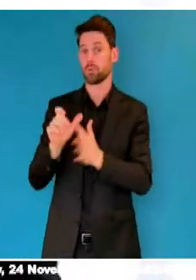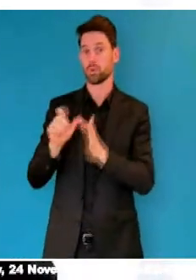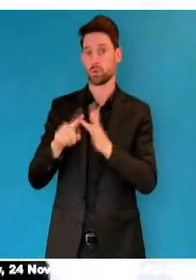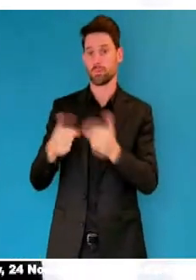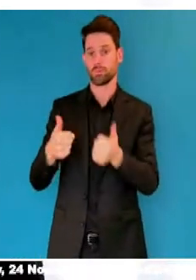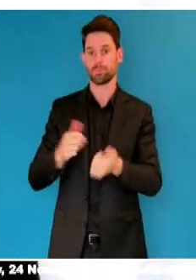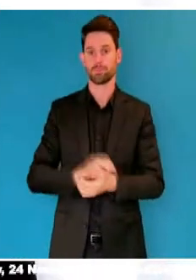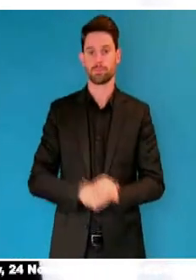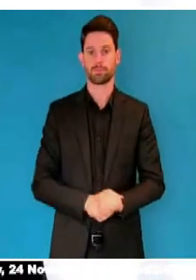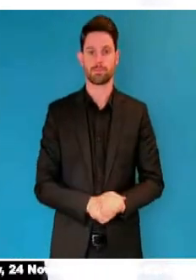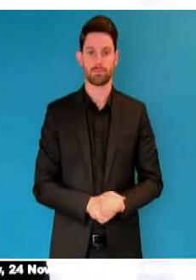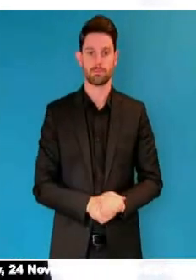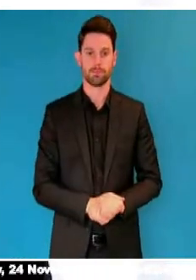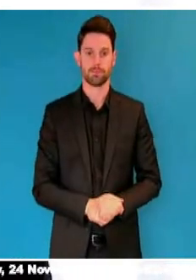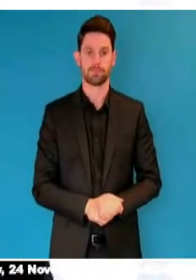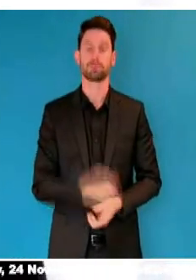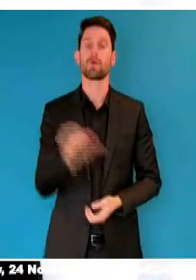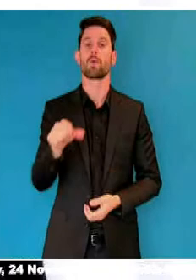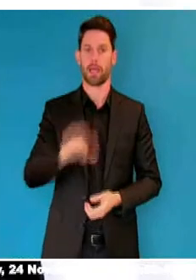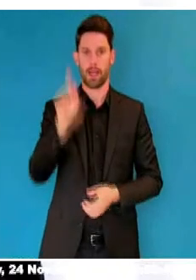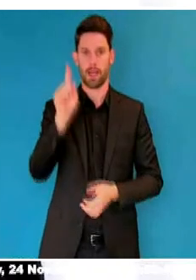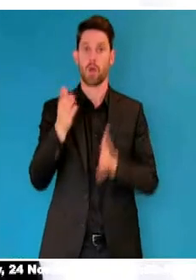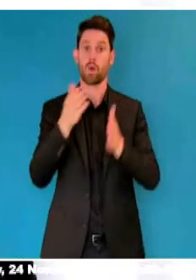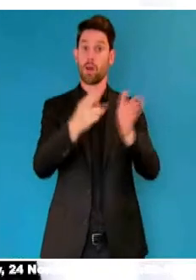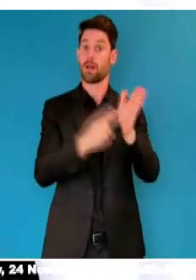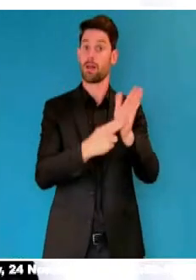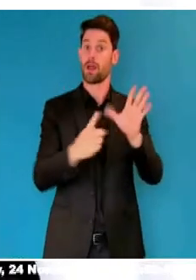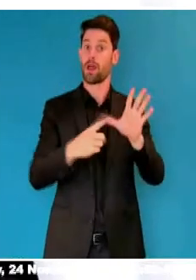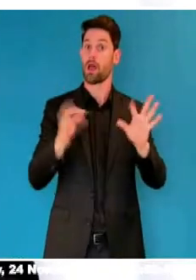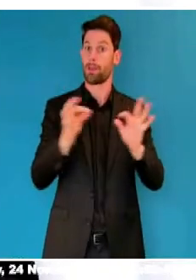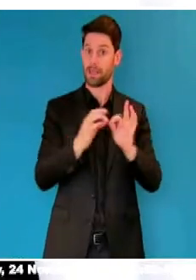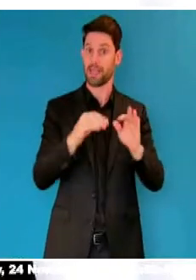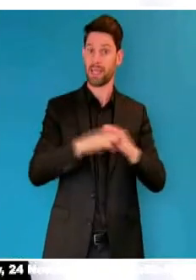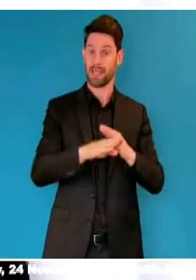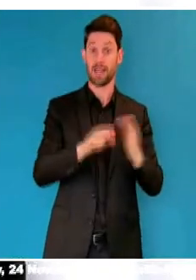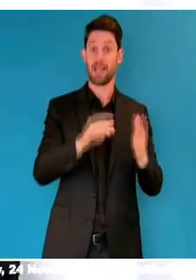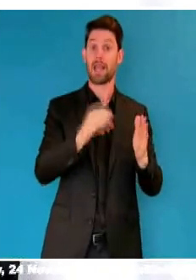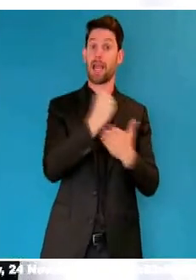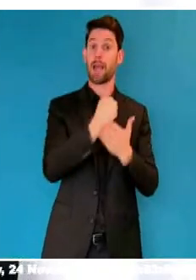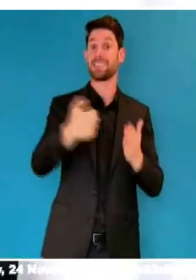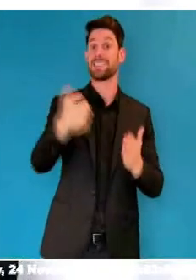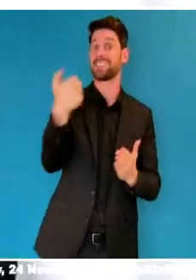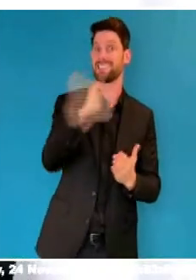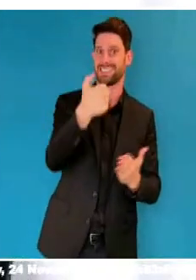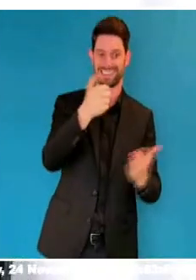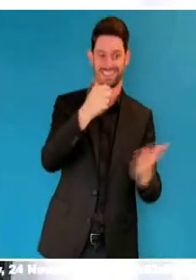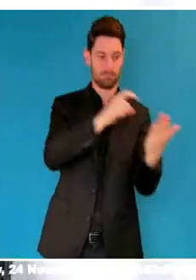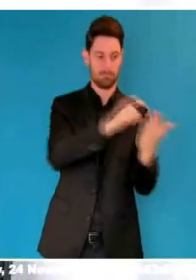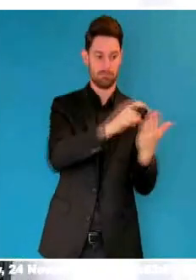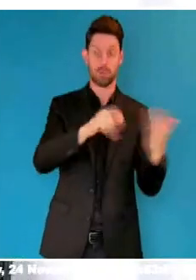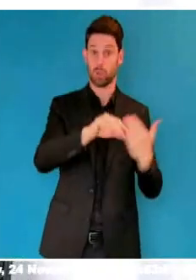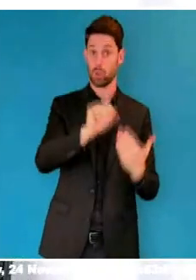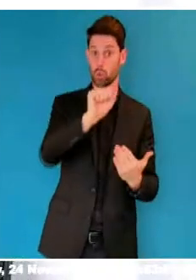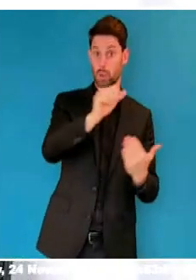Kesoglou, you say in paragraph 16 of your statement that NAB would not provide an